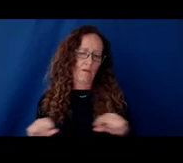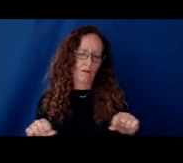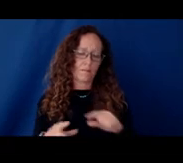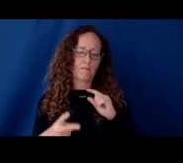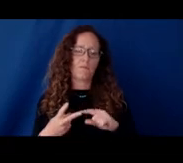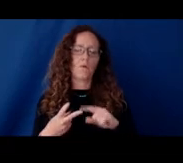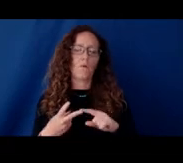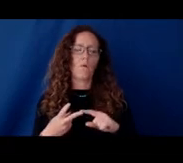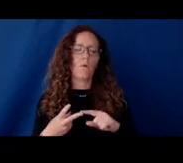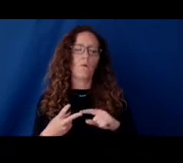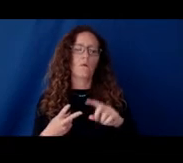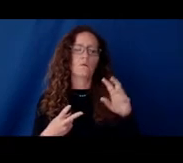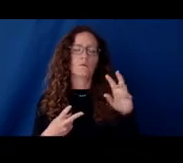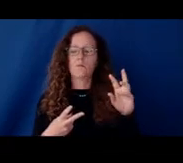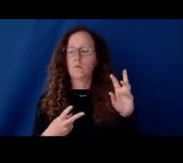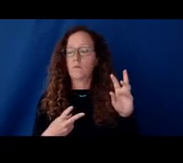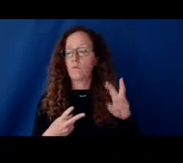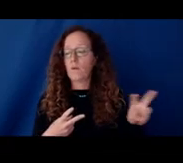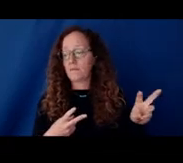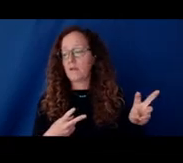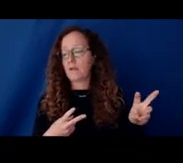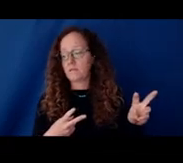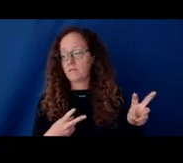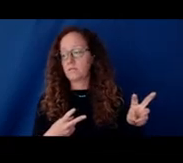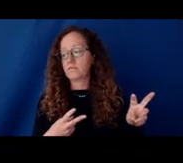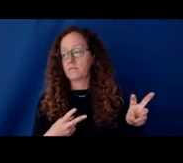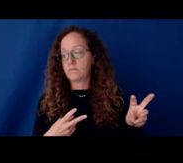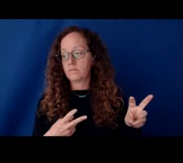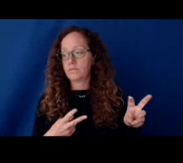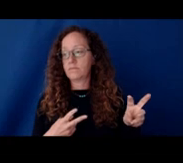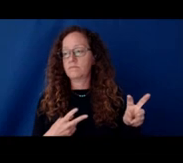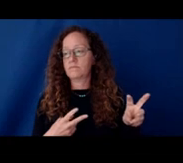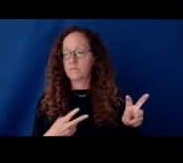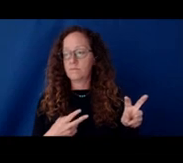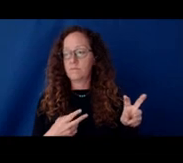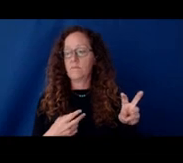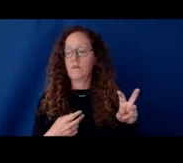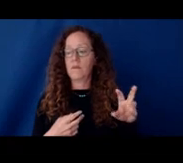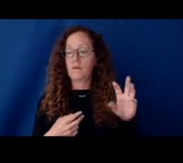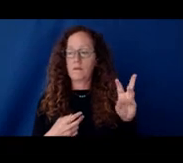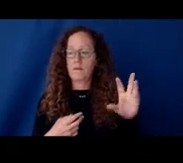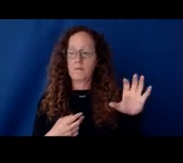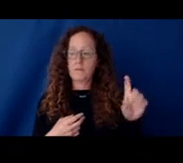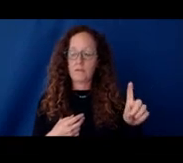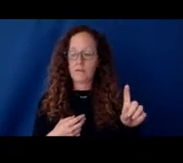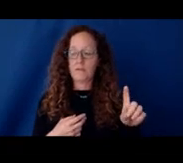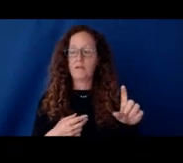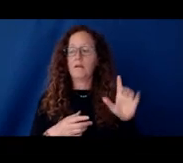the WPC HeatRisk CONUS viewer and clicking on “Comments, Questions, Please contact us” at the